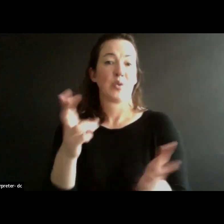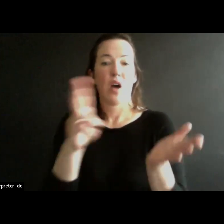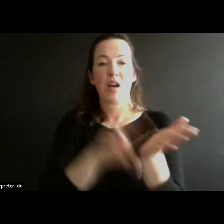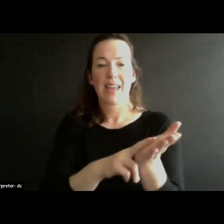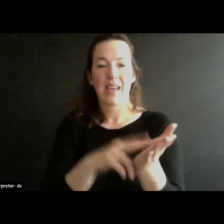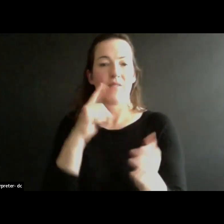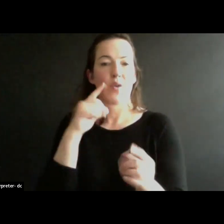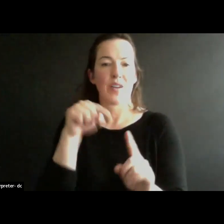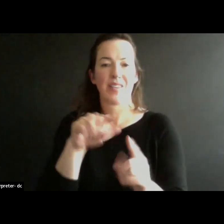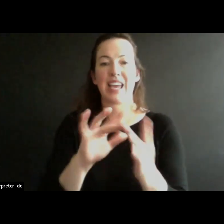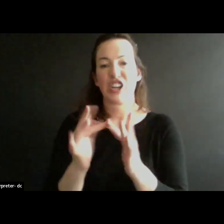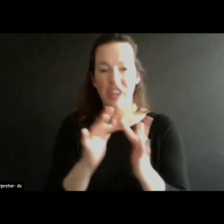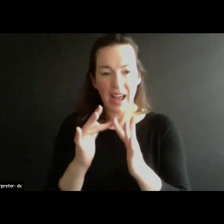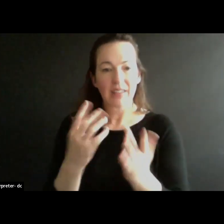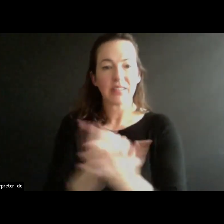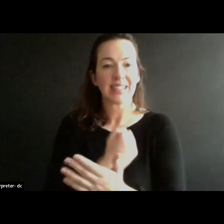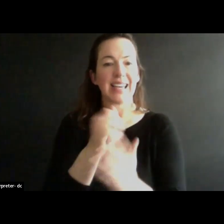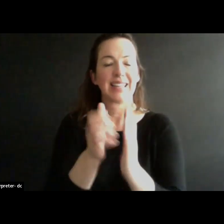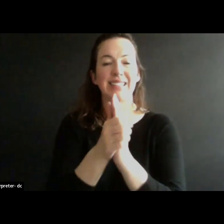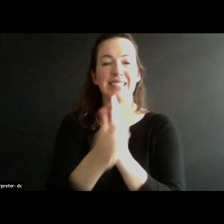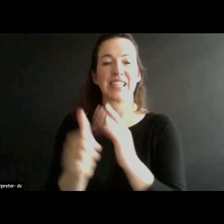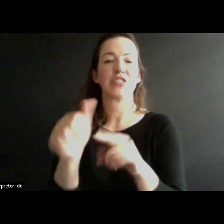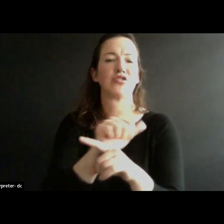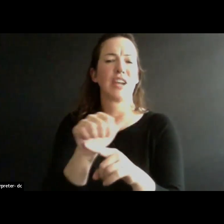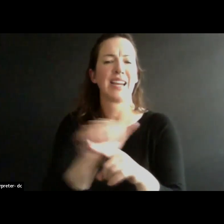lock to the Internet and take the digital skills, trainings. So the majority of our